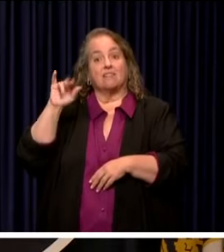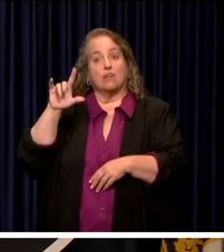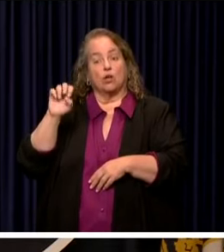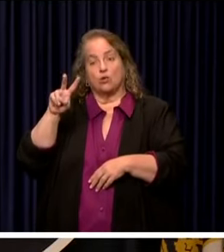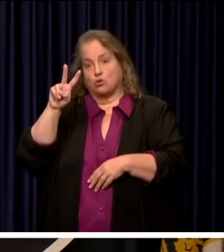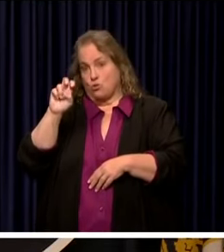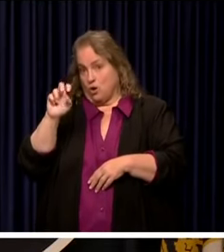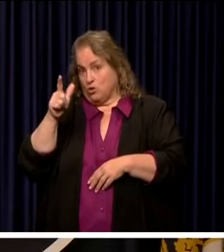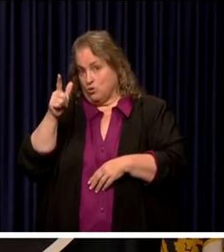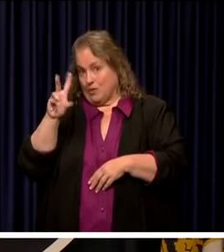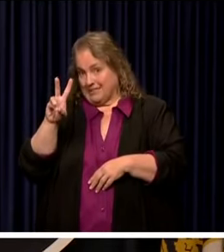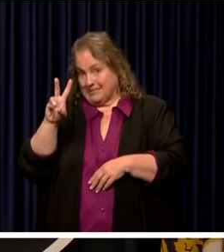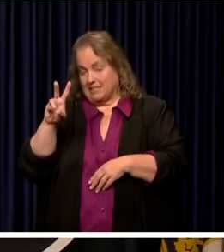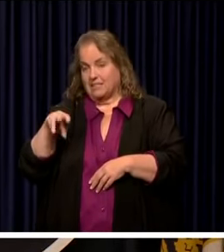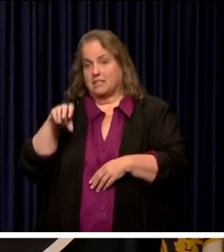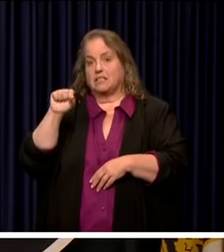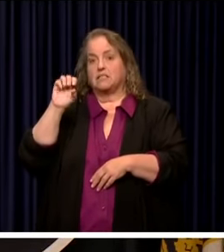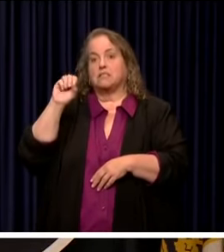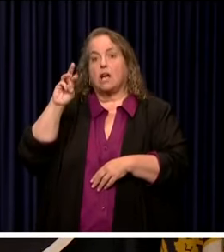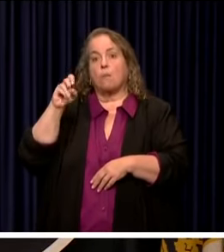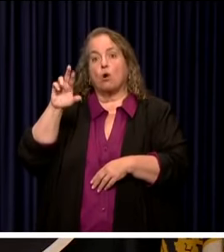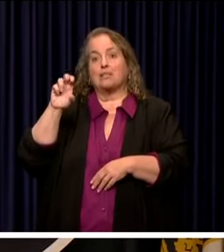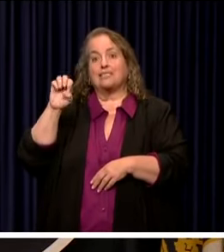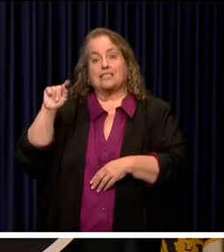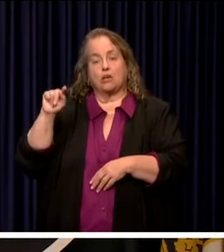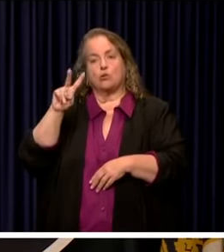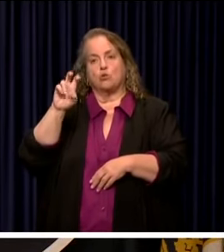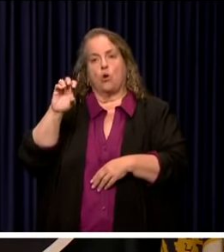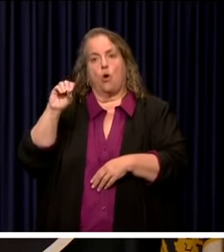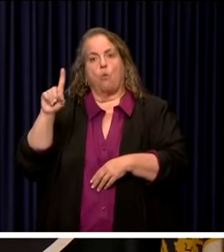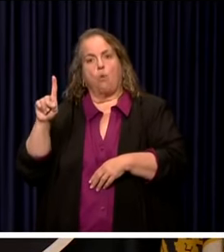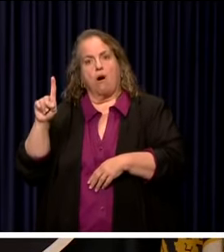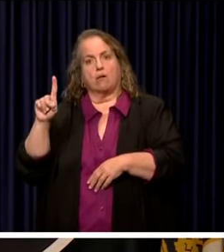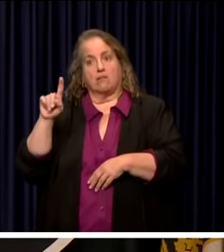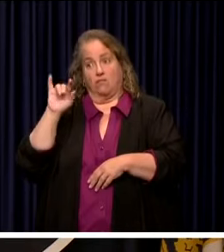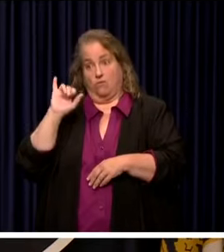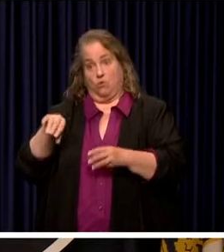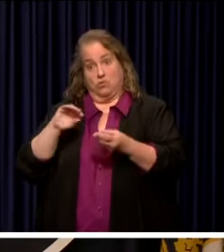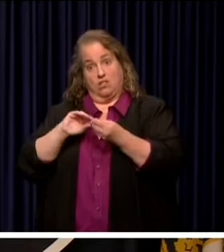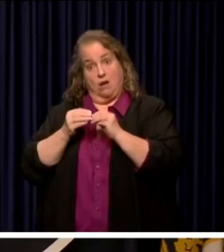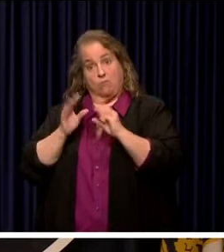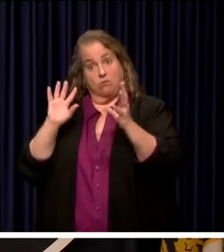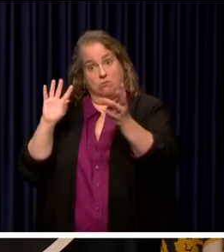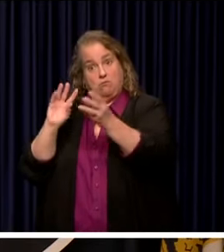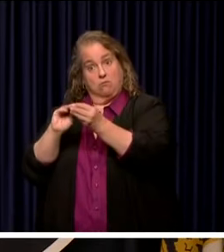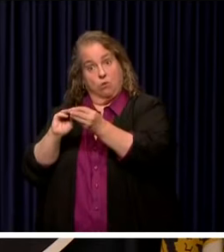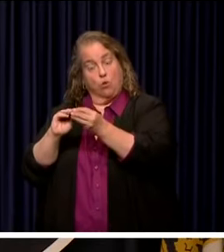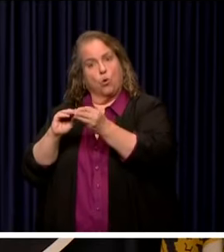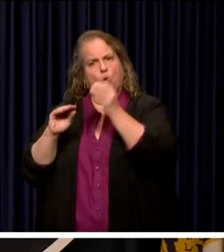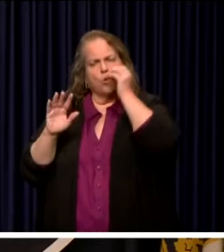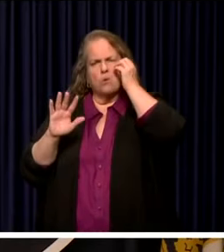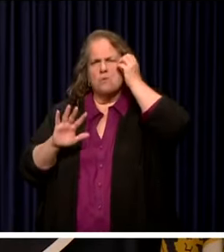TO USE OUR PARTNERSHIP WITH UPS TO SHIP THEM.